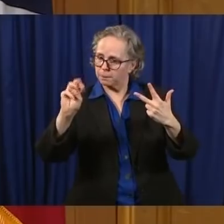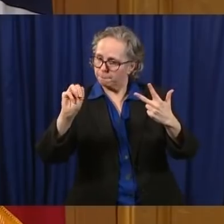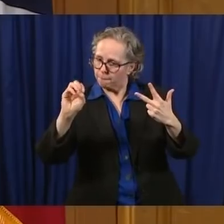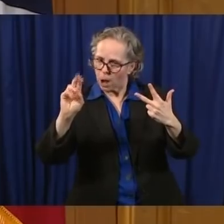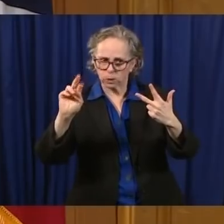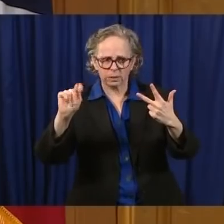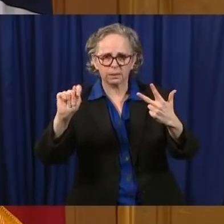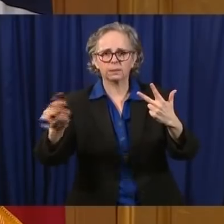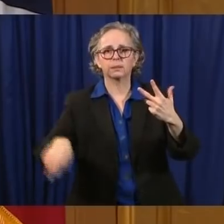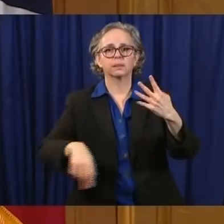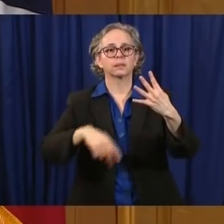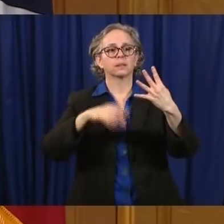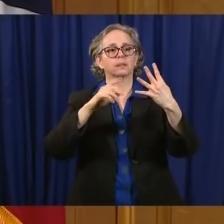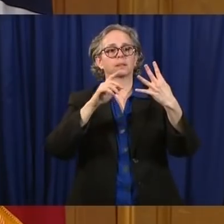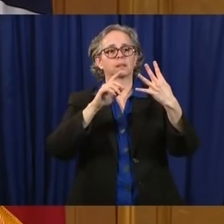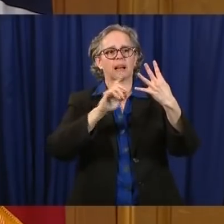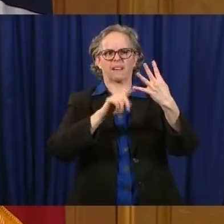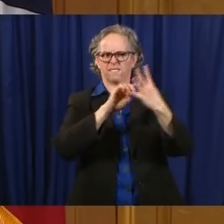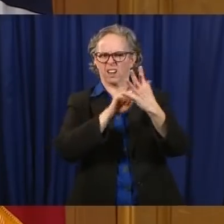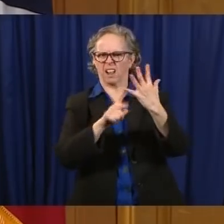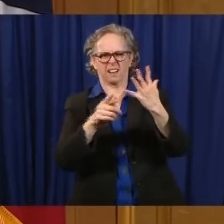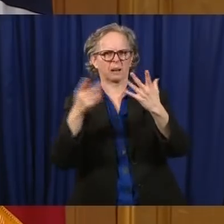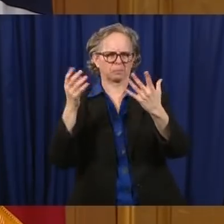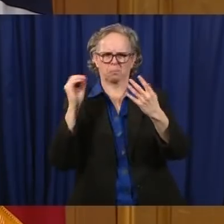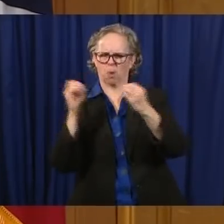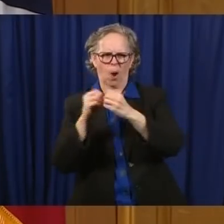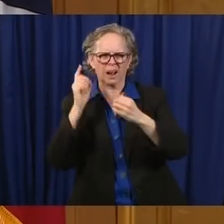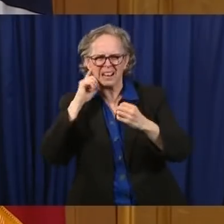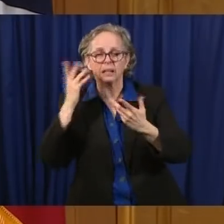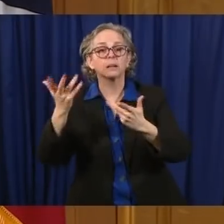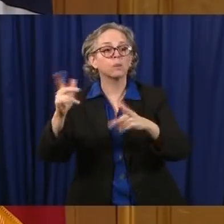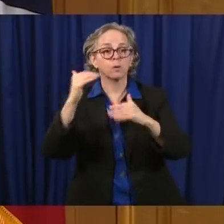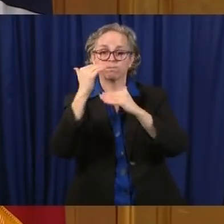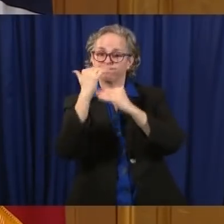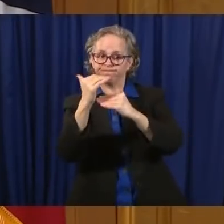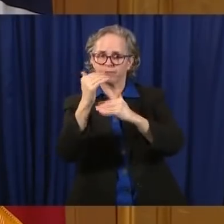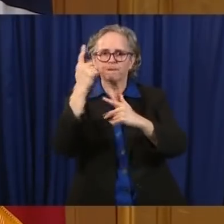BEULAH, JEFFERSON, BELMONT COUNTY'S, THE SALES OF LIQUOR,